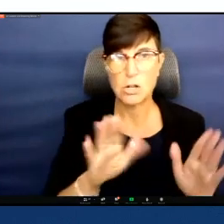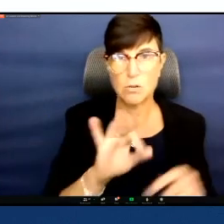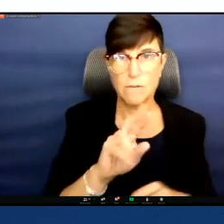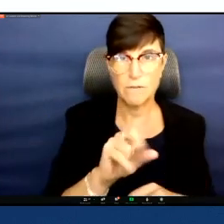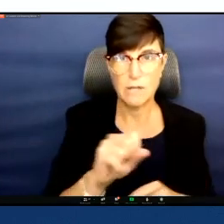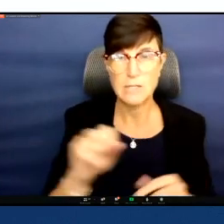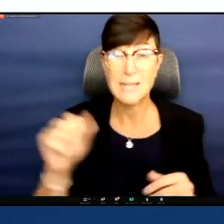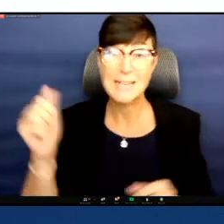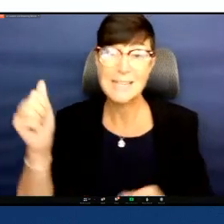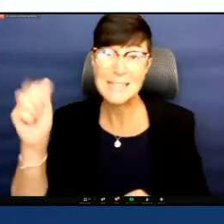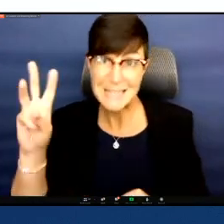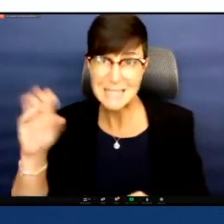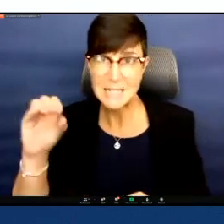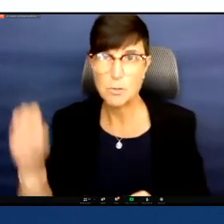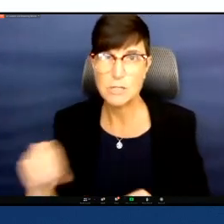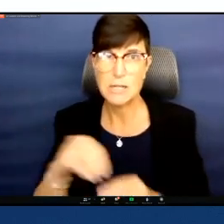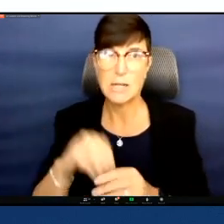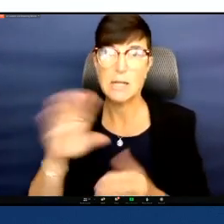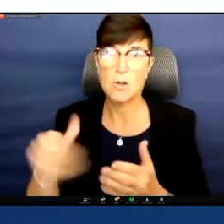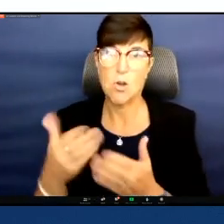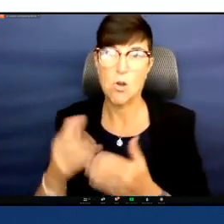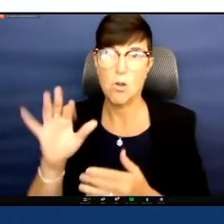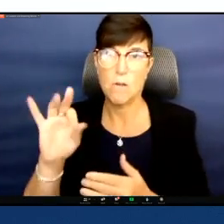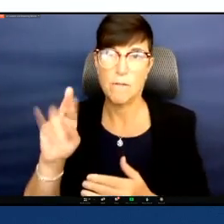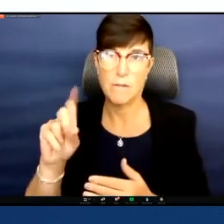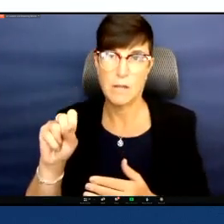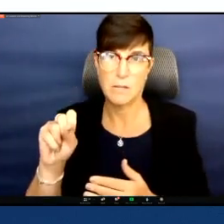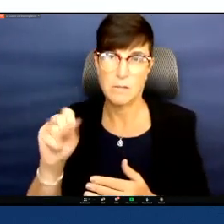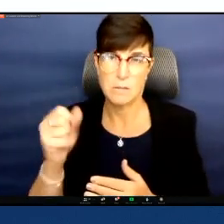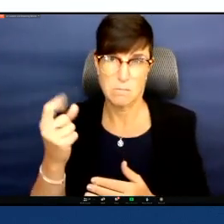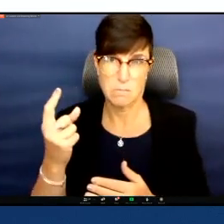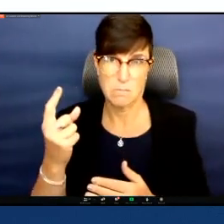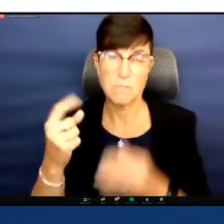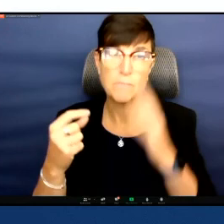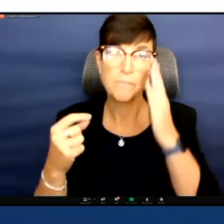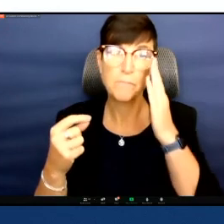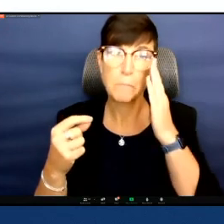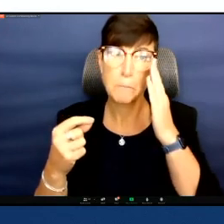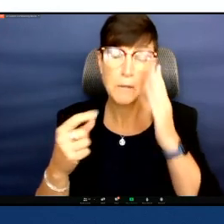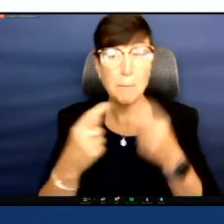of the funds budget. On the other hand, the general fund includes only